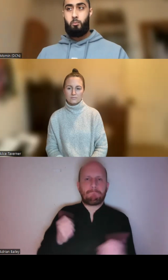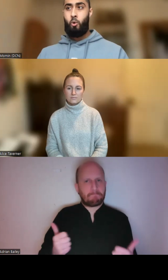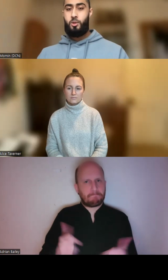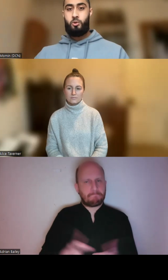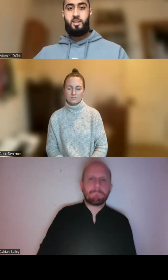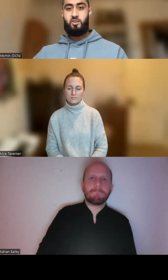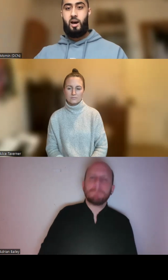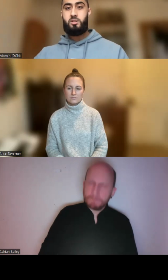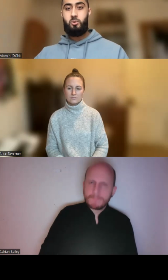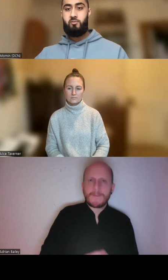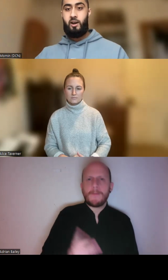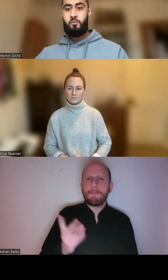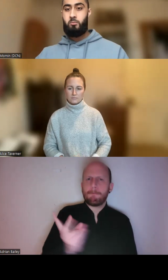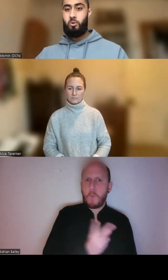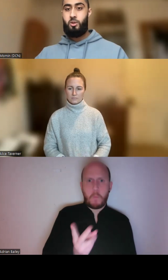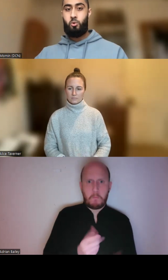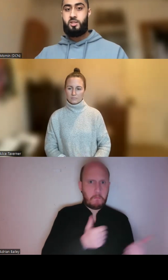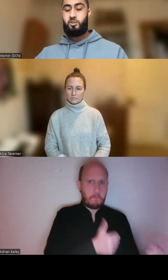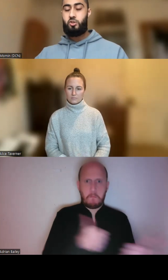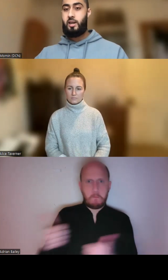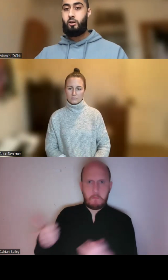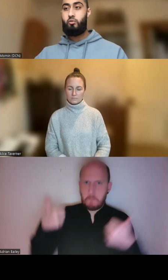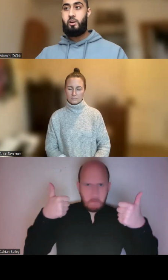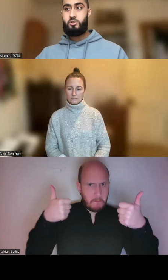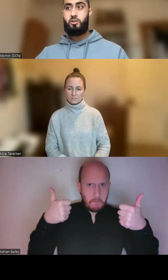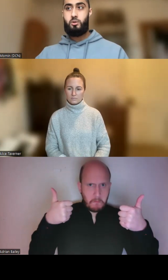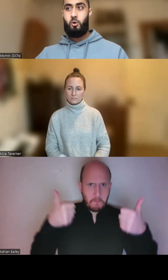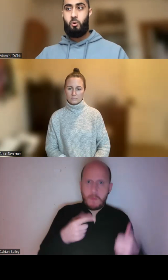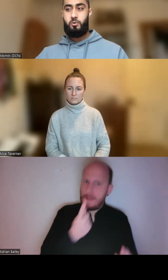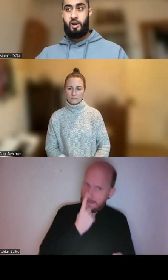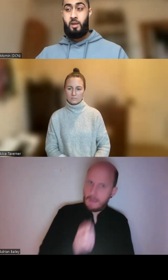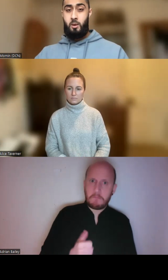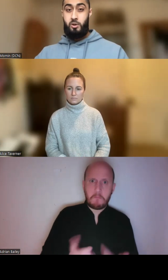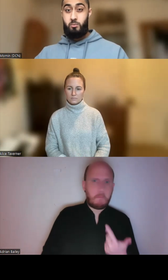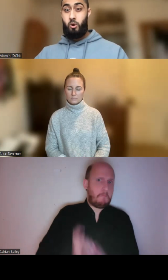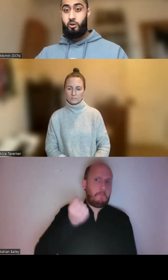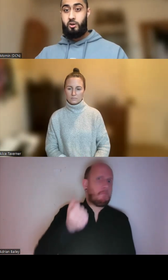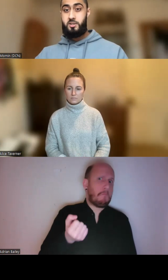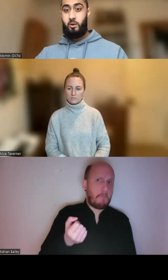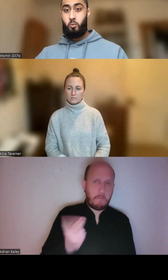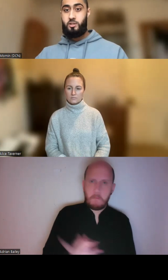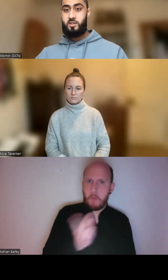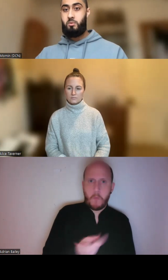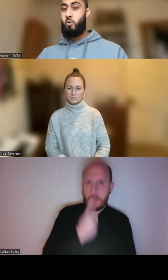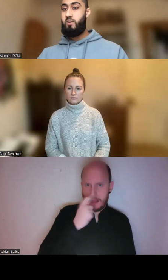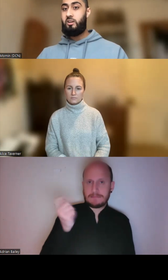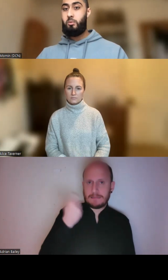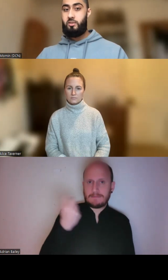Both of those things are absolutely fine and both of those things, you can get great results with both. It's important to understand which is going to be more valuable